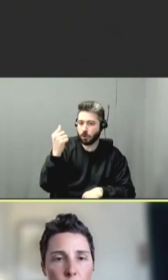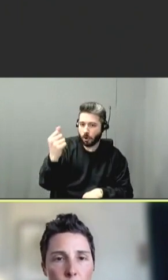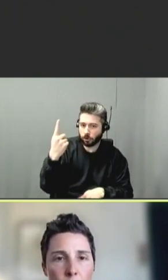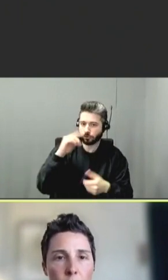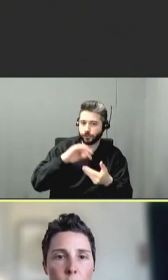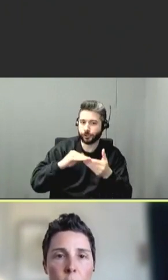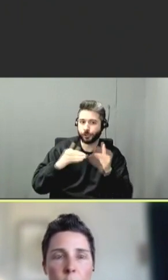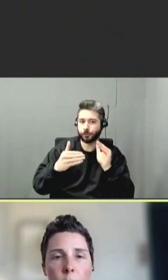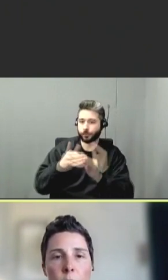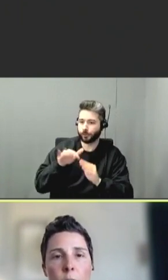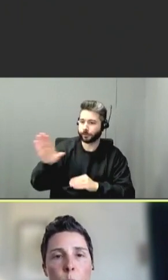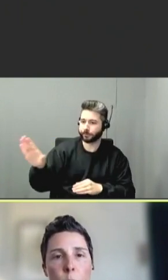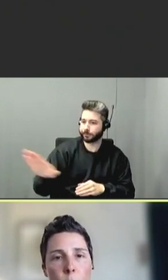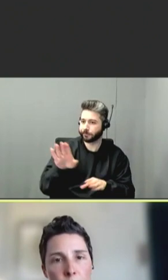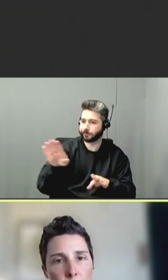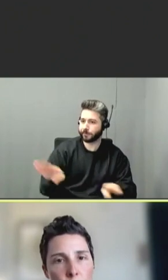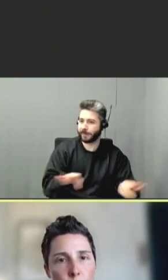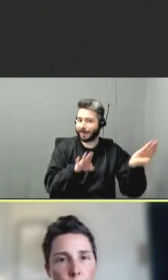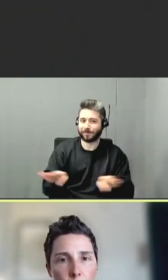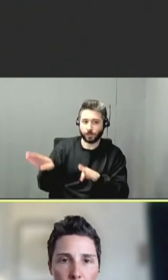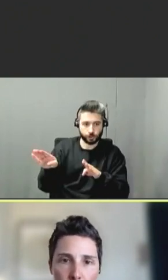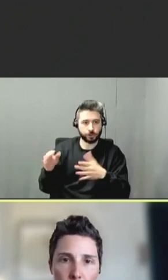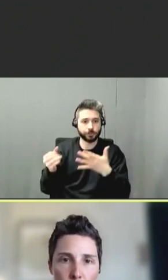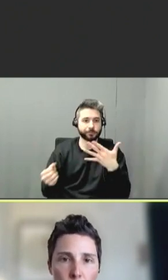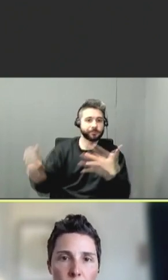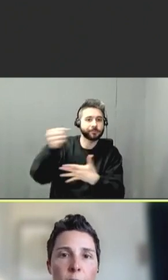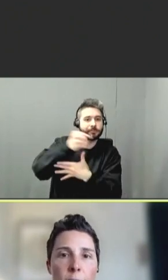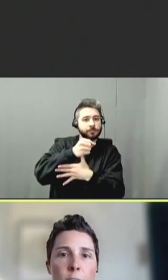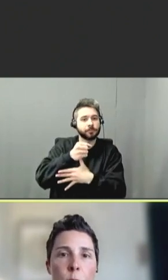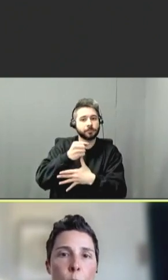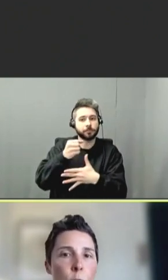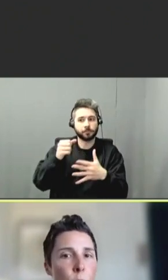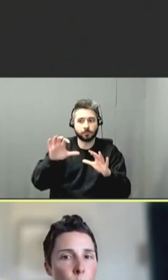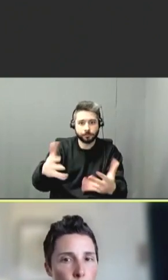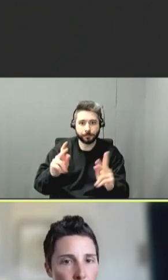particular behaviors and prioritization of populations who need vaccine most from the